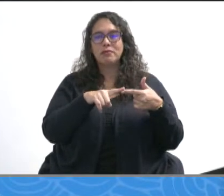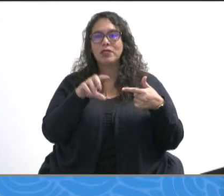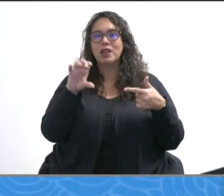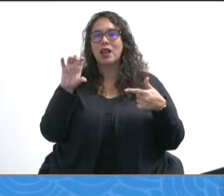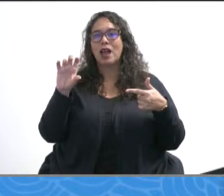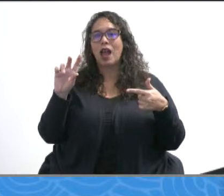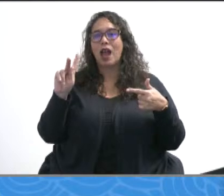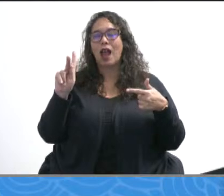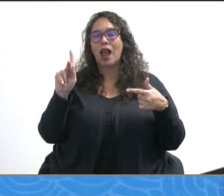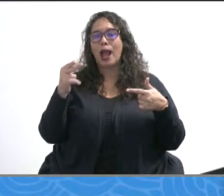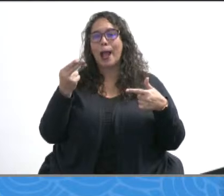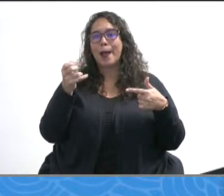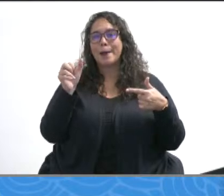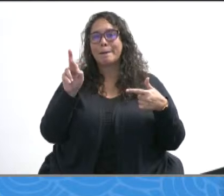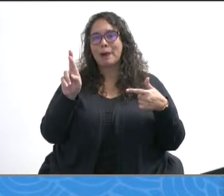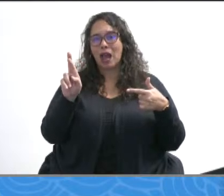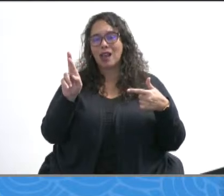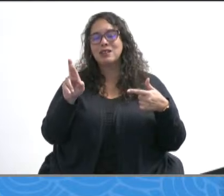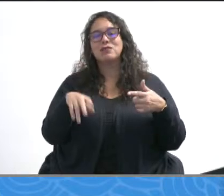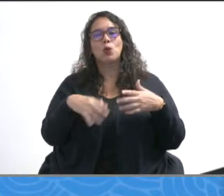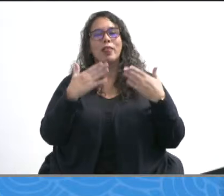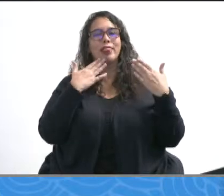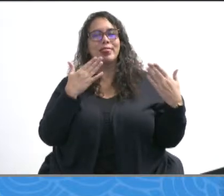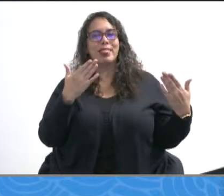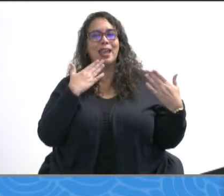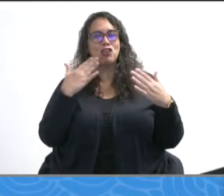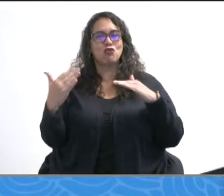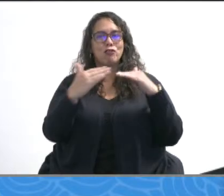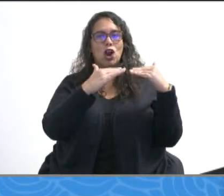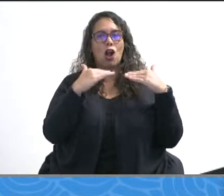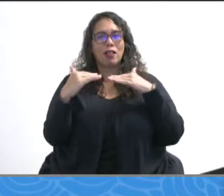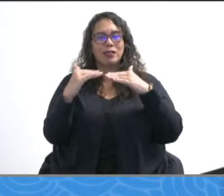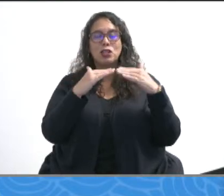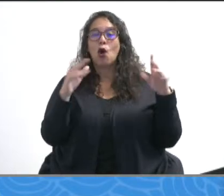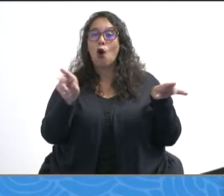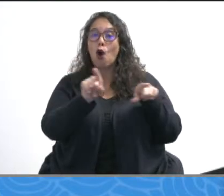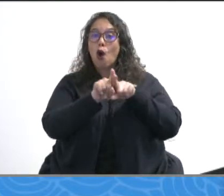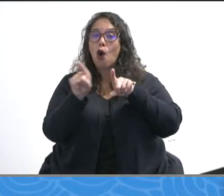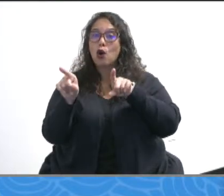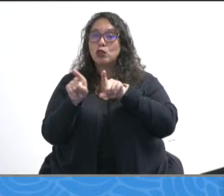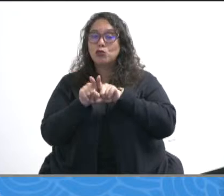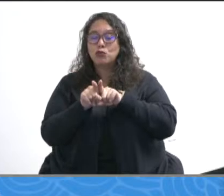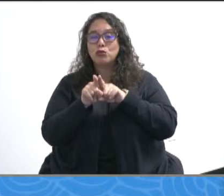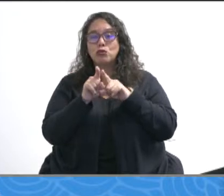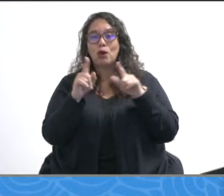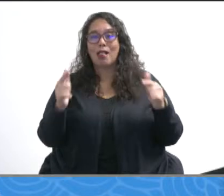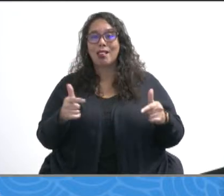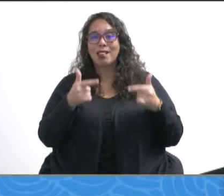And we are thankful to our colleagues that are also streaming live on YouTube.